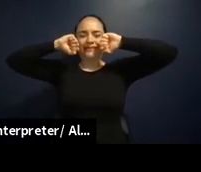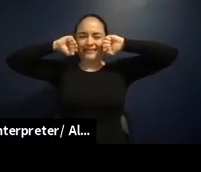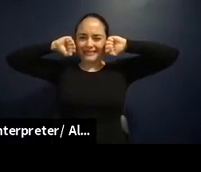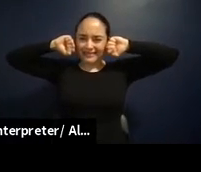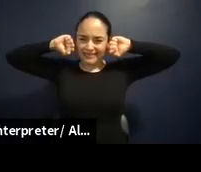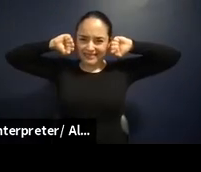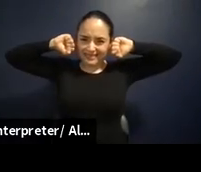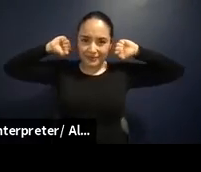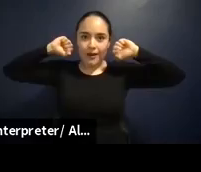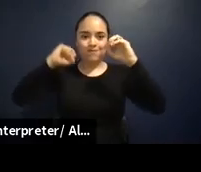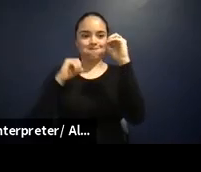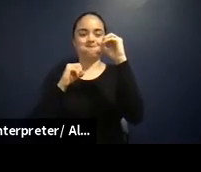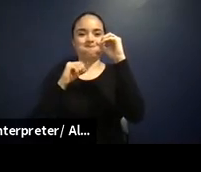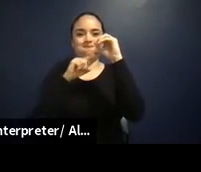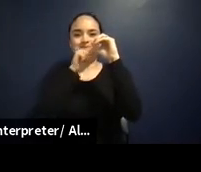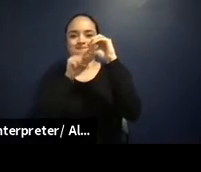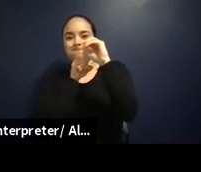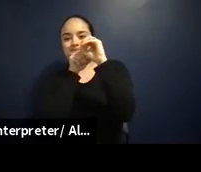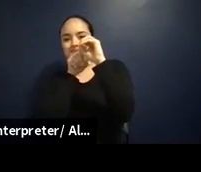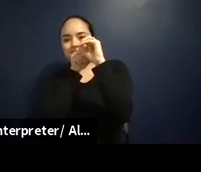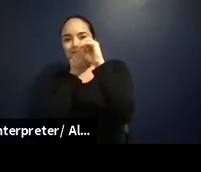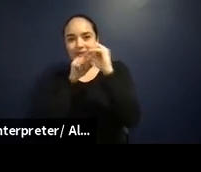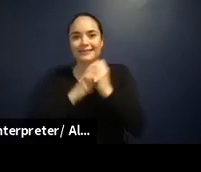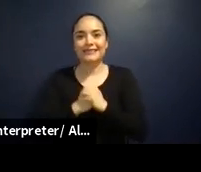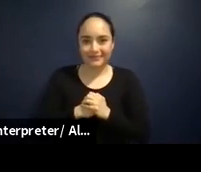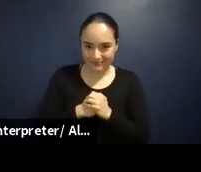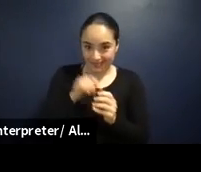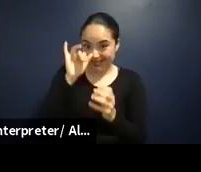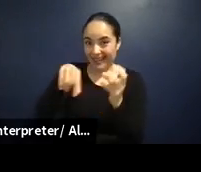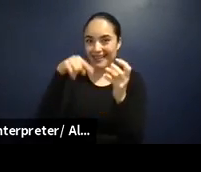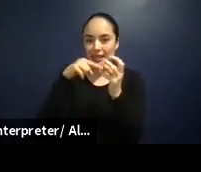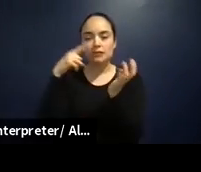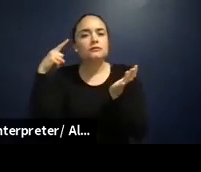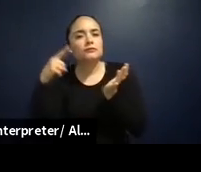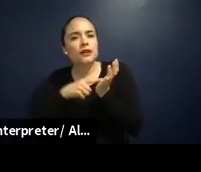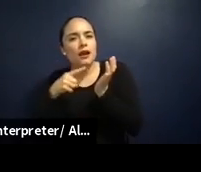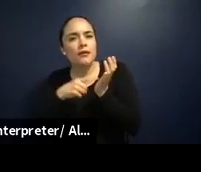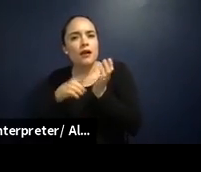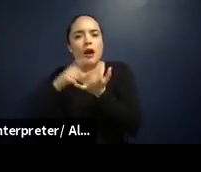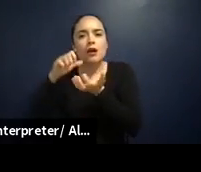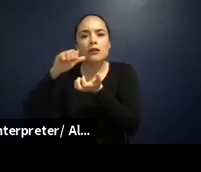and actually sometimes is used for abrasion purposes, you know, on your rough feet for example.